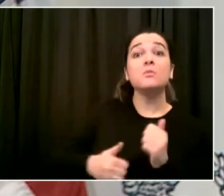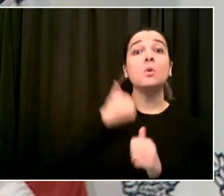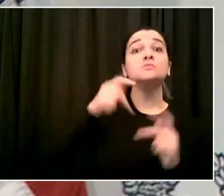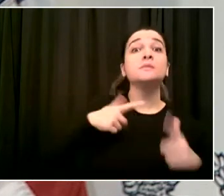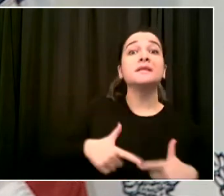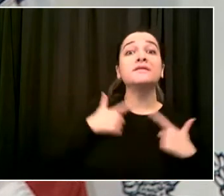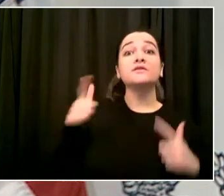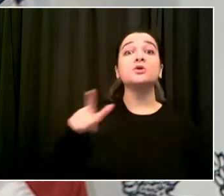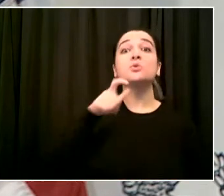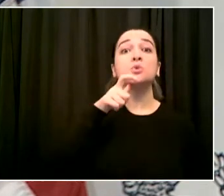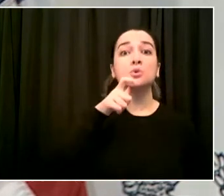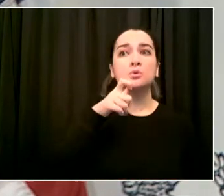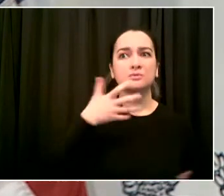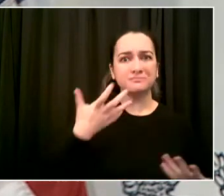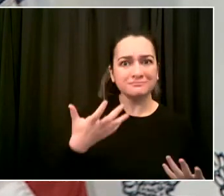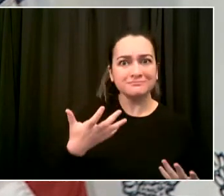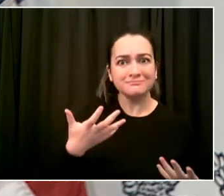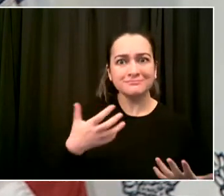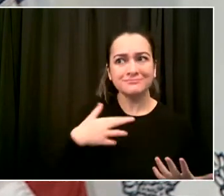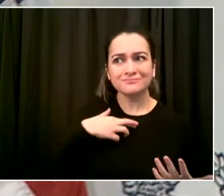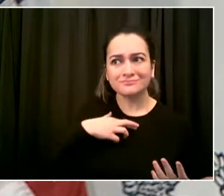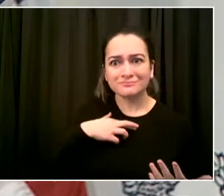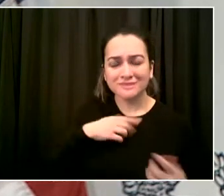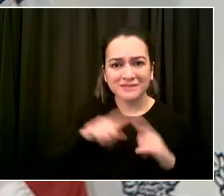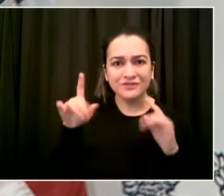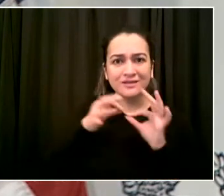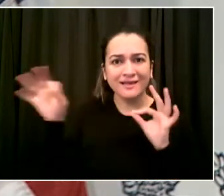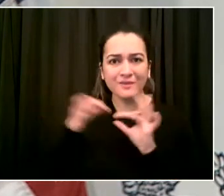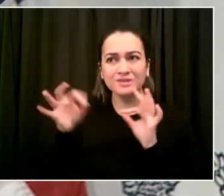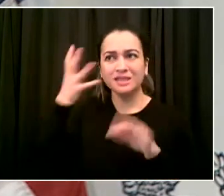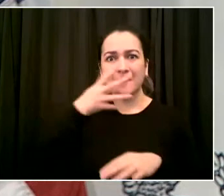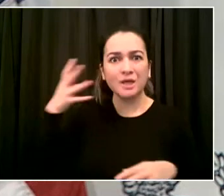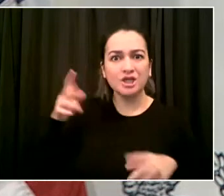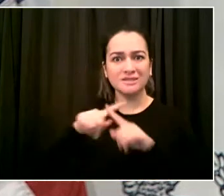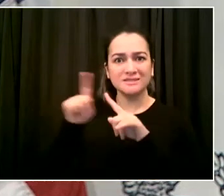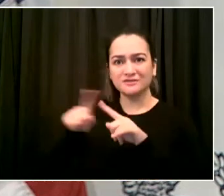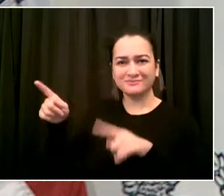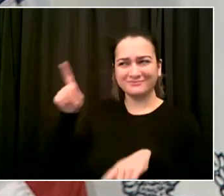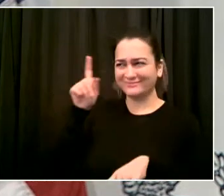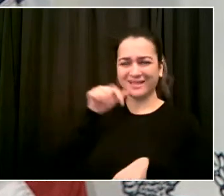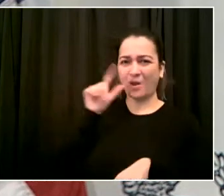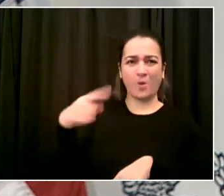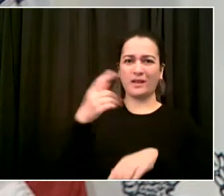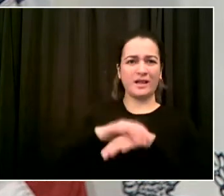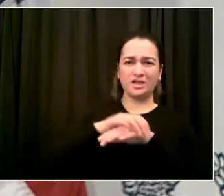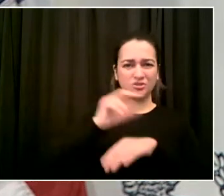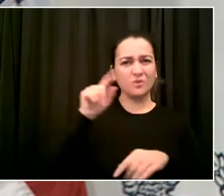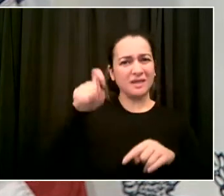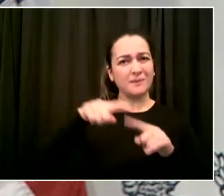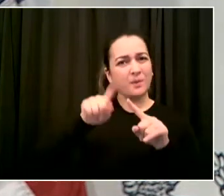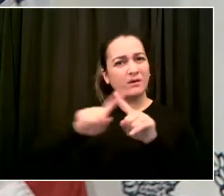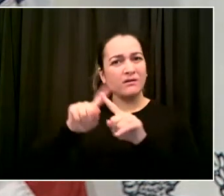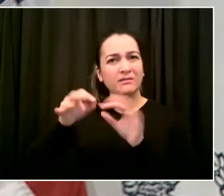AND A COMMUNITY WERE SO MANY PEOPLE SPEAK SPANISH, IF THAT'S TRUE THAT IS RIDICULOUS. THAT IS KIND D OF THE POSTER CHILD OF WHAT NOT TO DODO. I THTHNIK THE CHALLENGE IS HIM, IF THE SITE